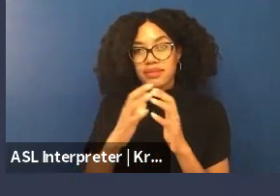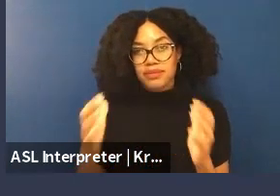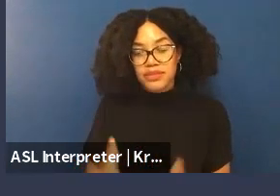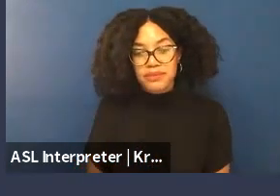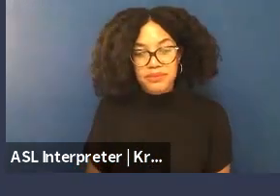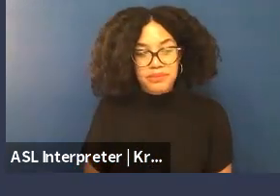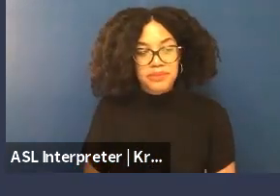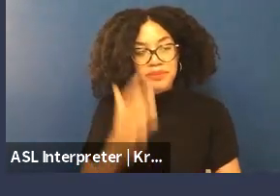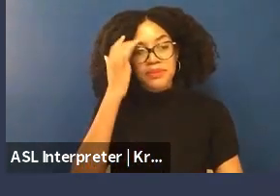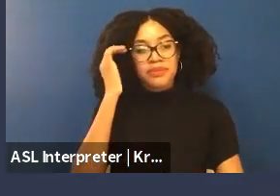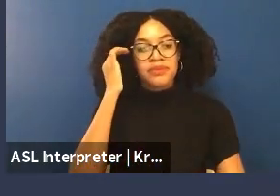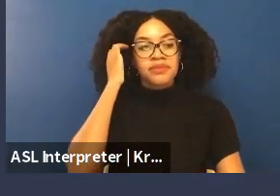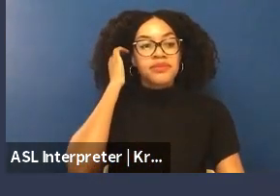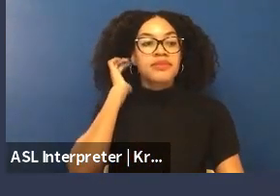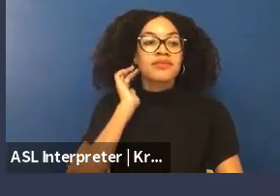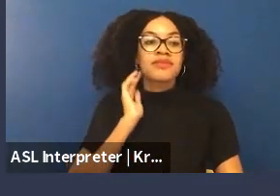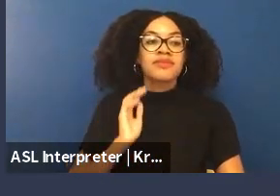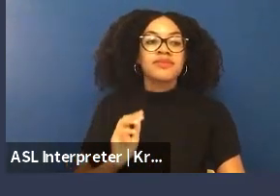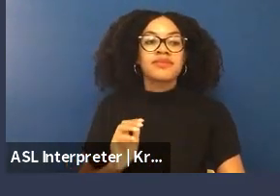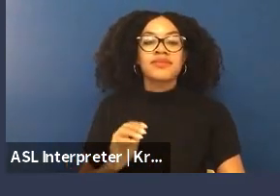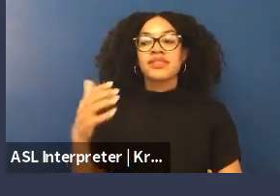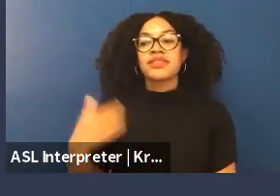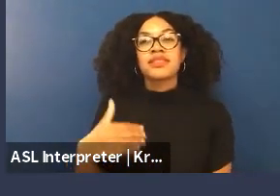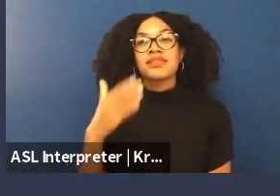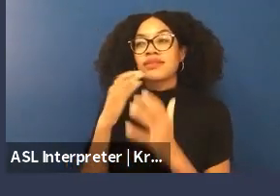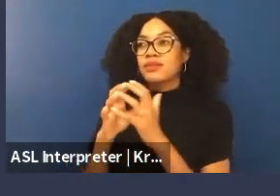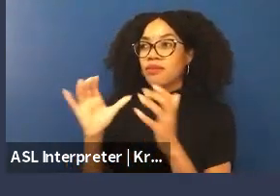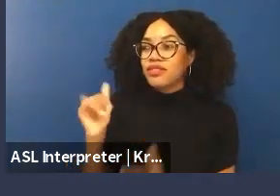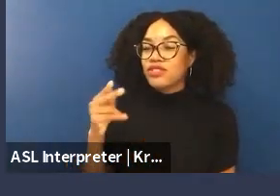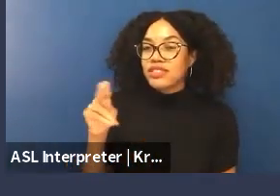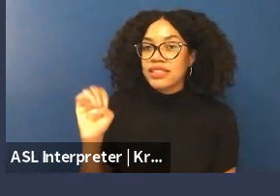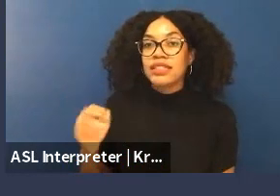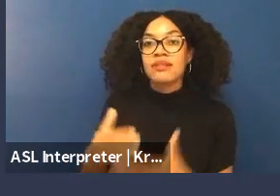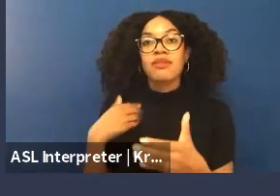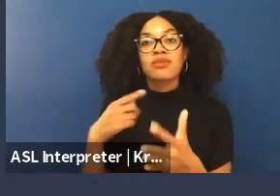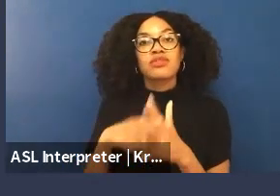Great! Thank you, Janine, and before we launch into asking our panel some critical questions